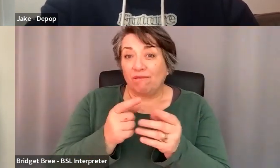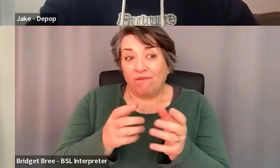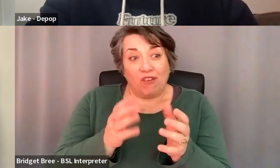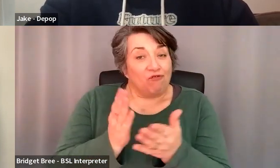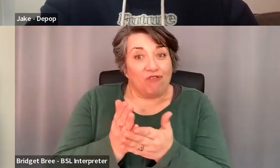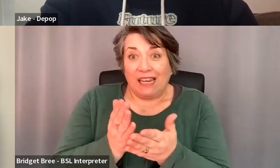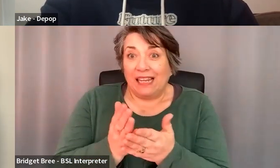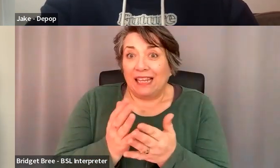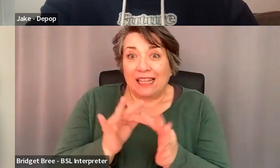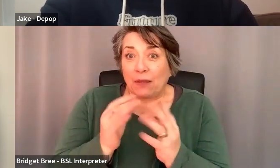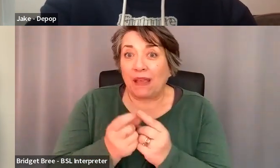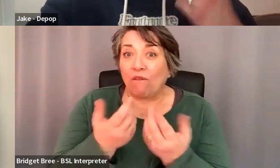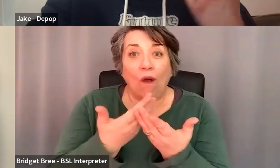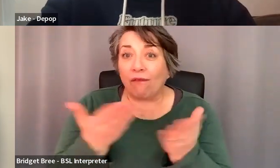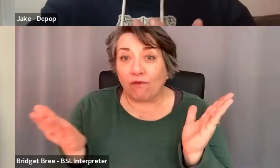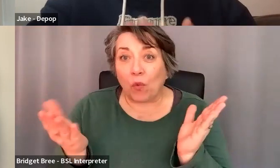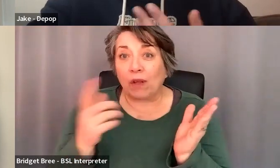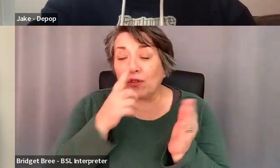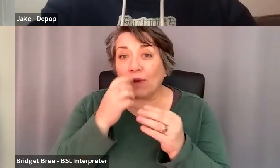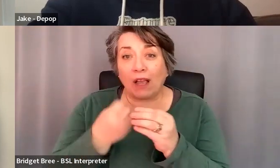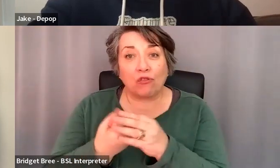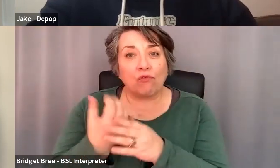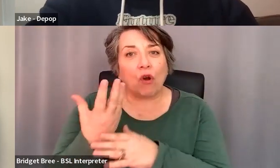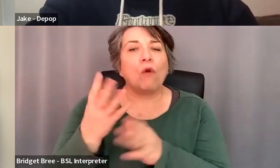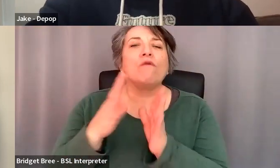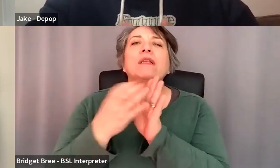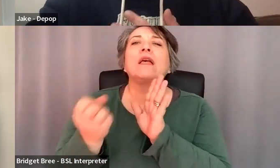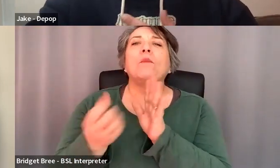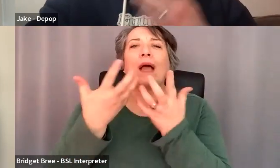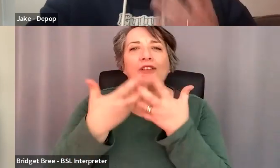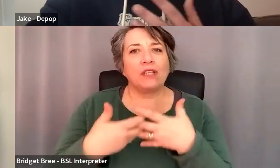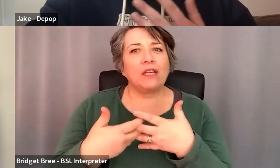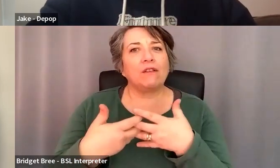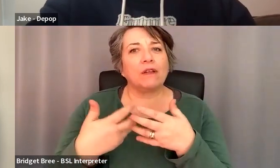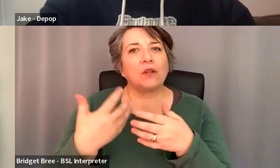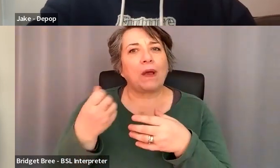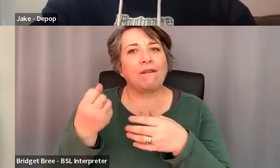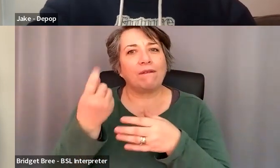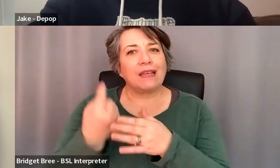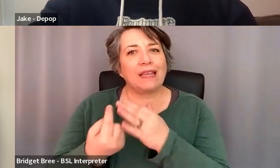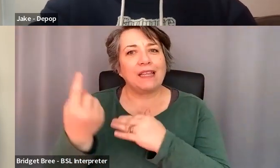Take engineering for example. If we take engineering, for example, we have an individual contributor track that goes